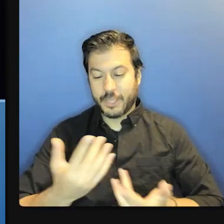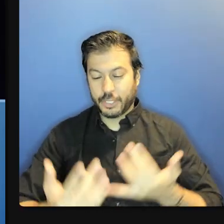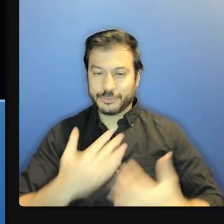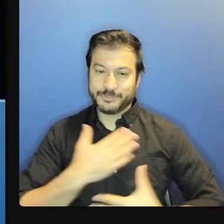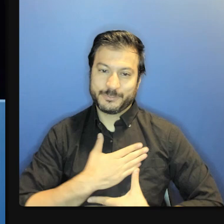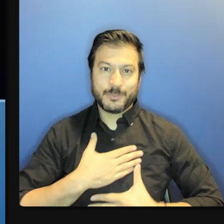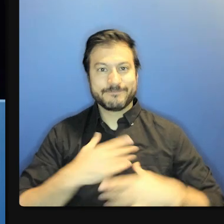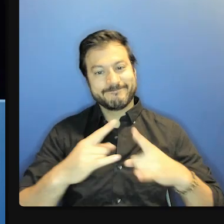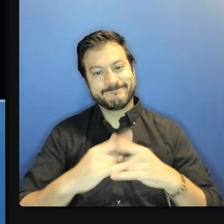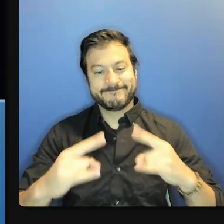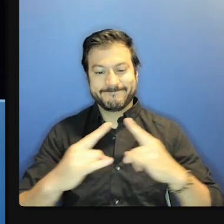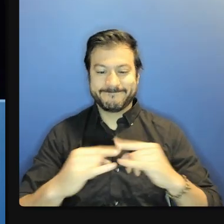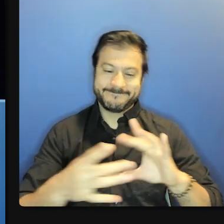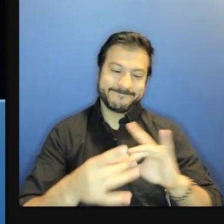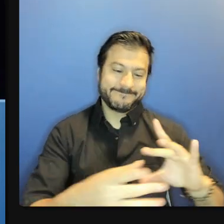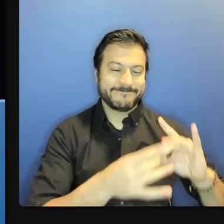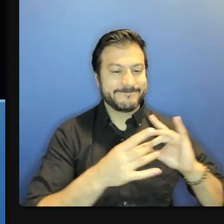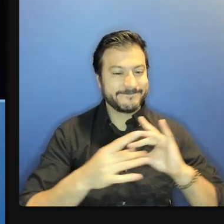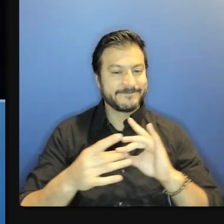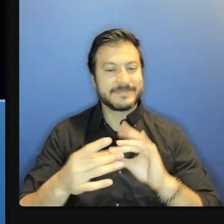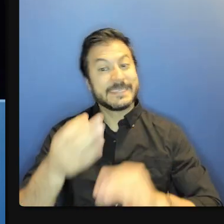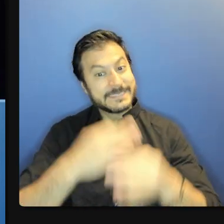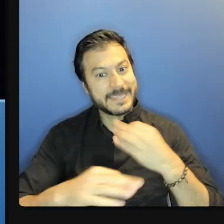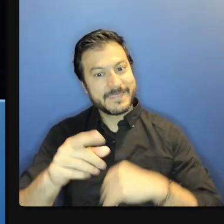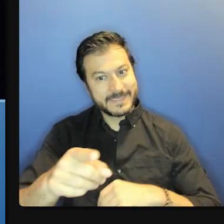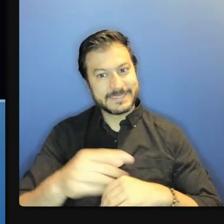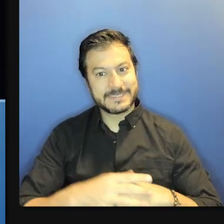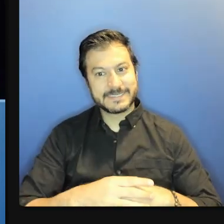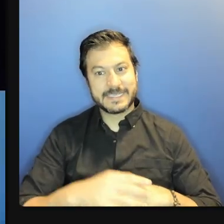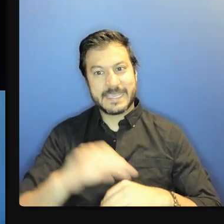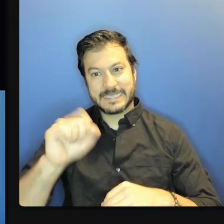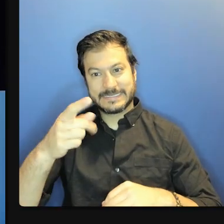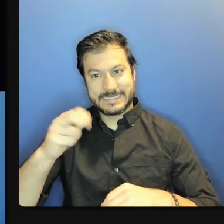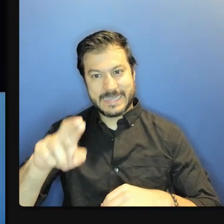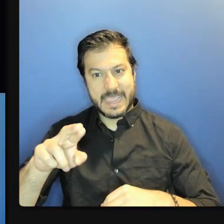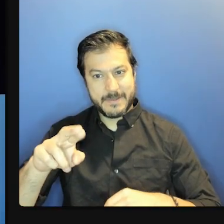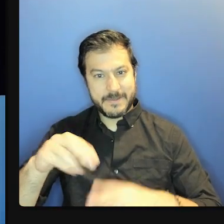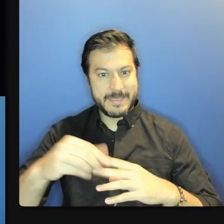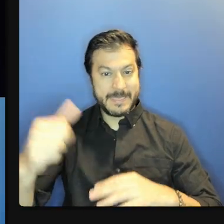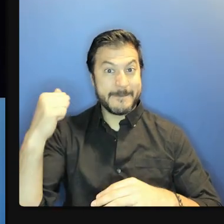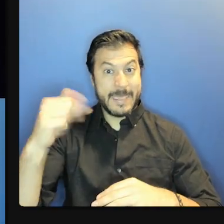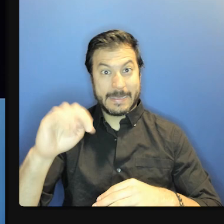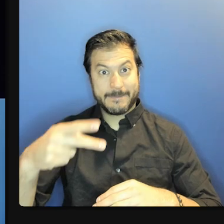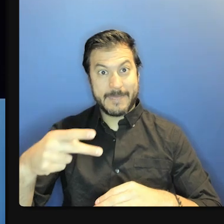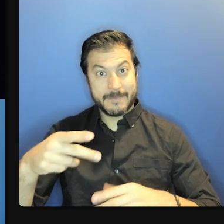enjoying and telling camp stories, instead of this, a sniper in the back of the map,